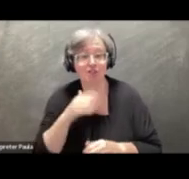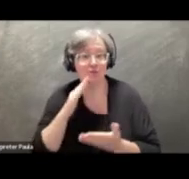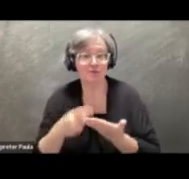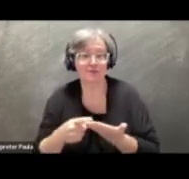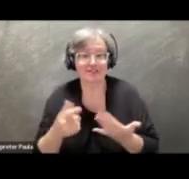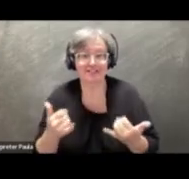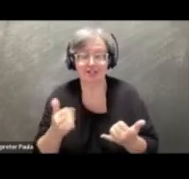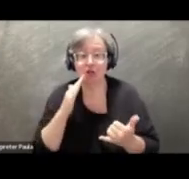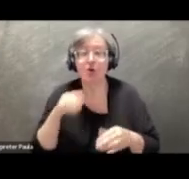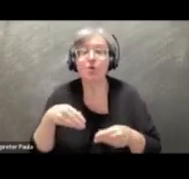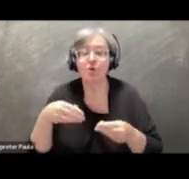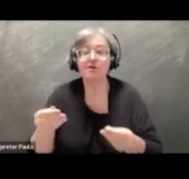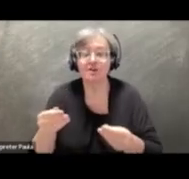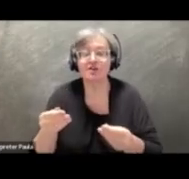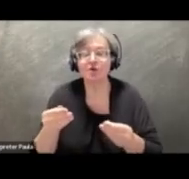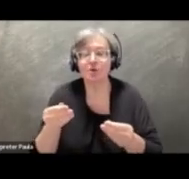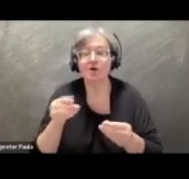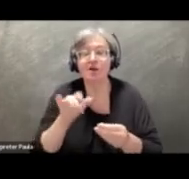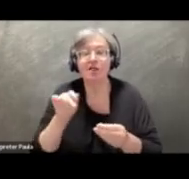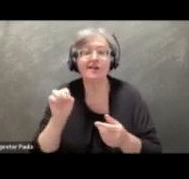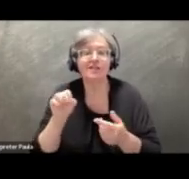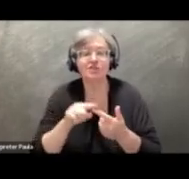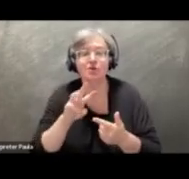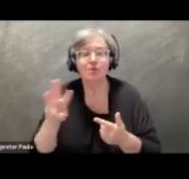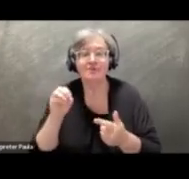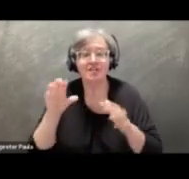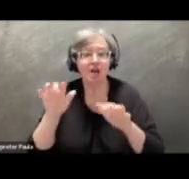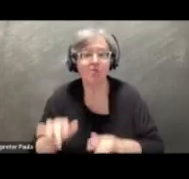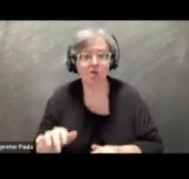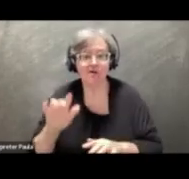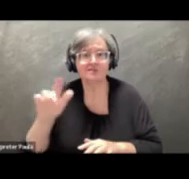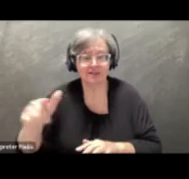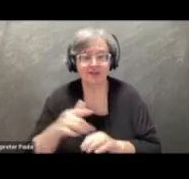links to our website and the blogs put in the chat after we talk through some webinar